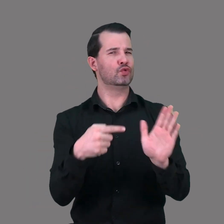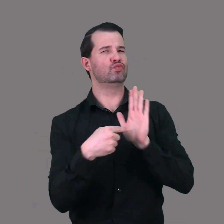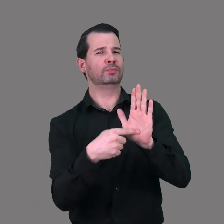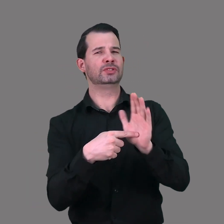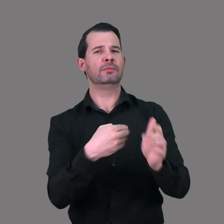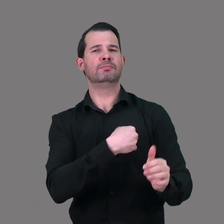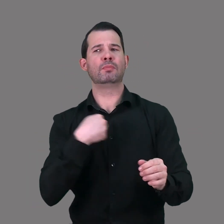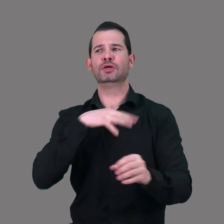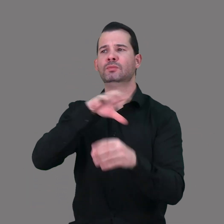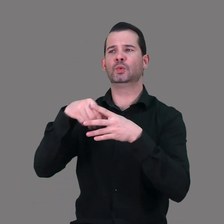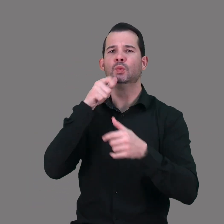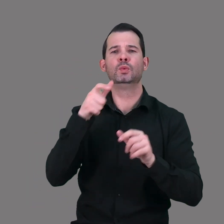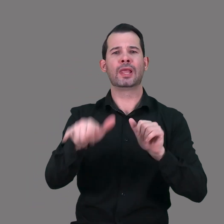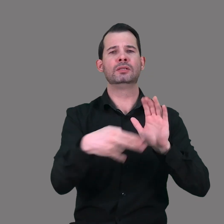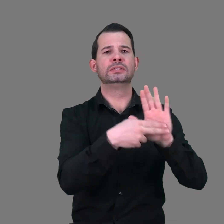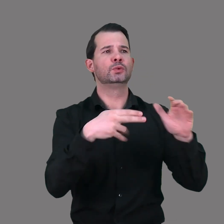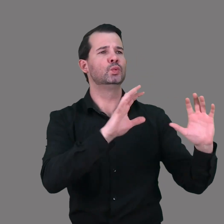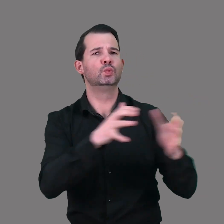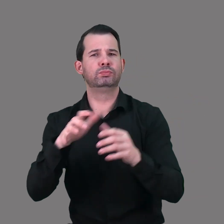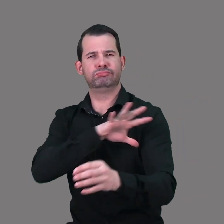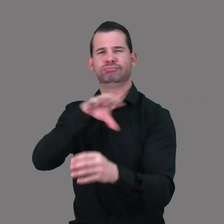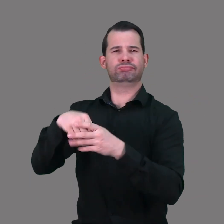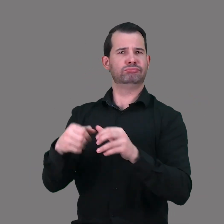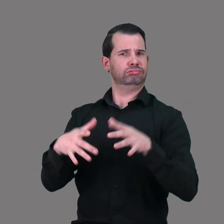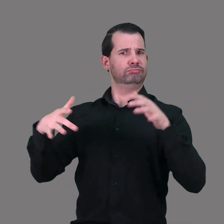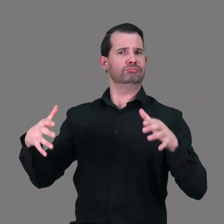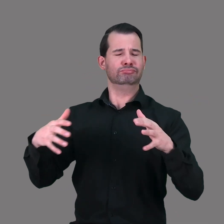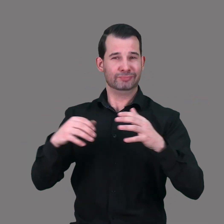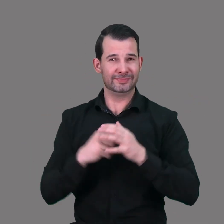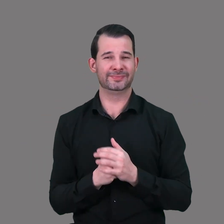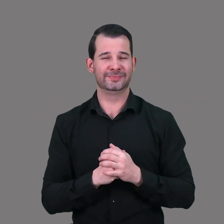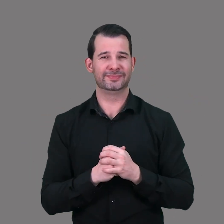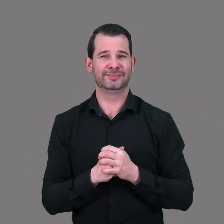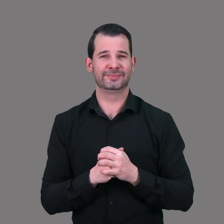representation of members of designated groups.